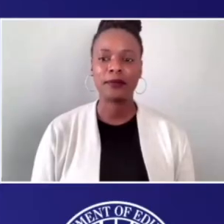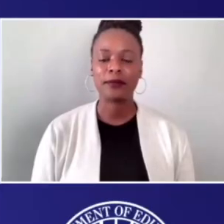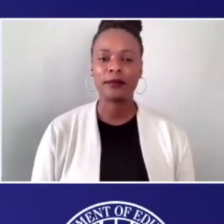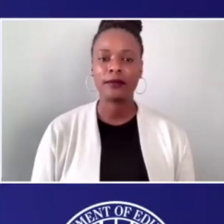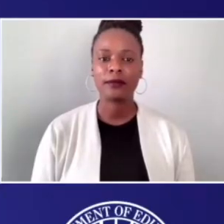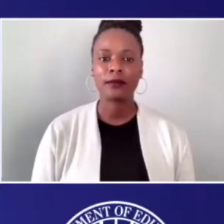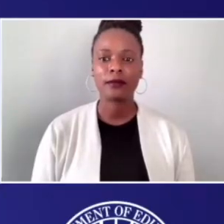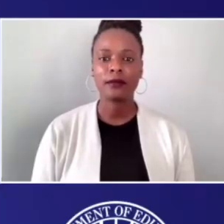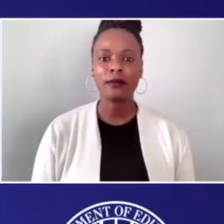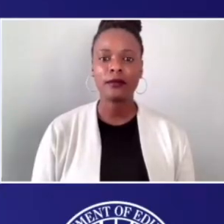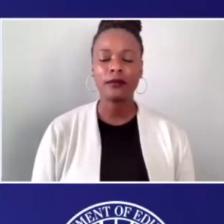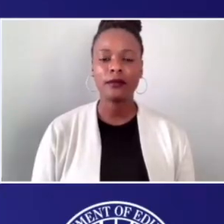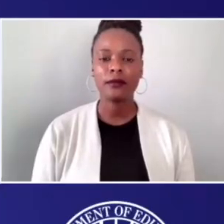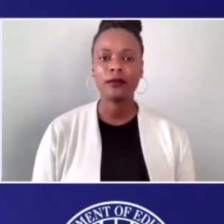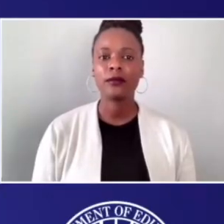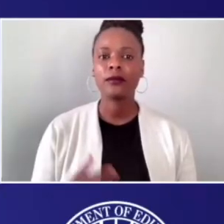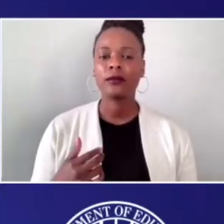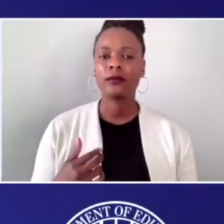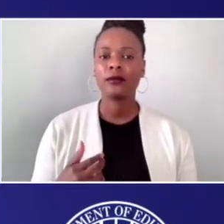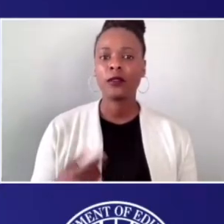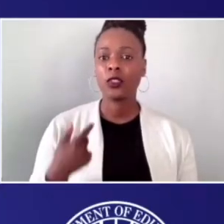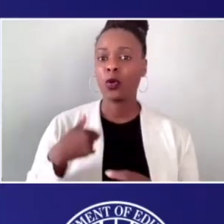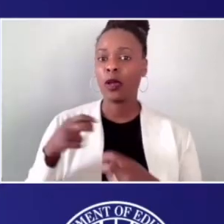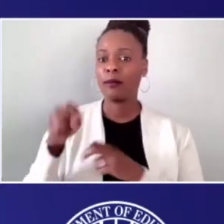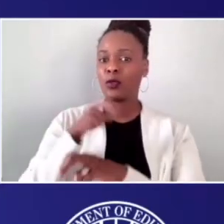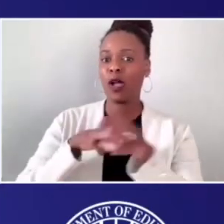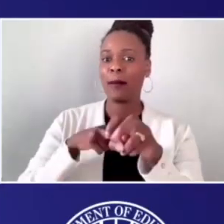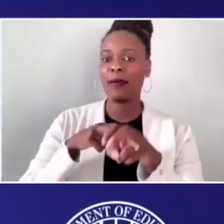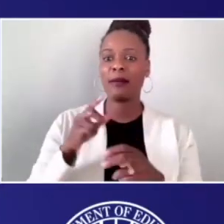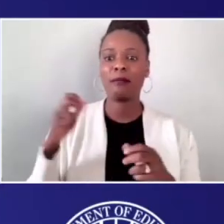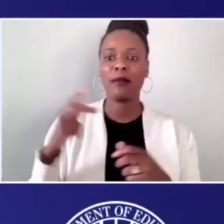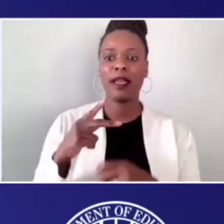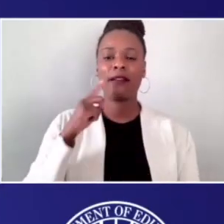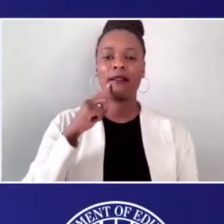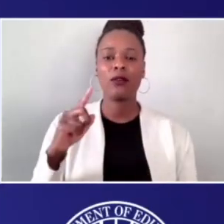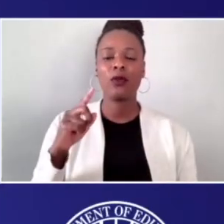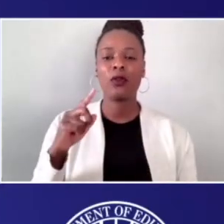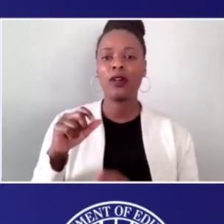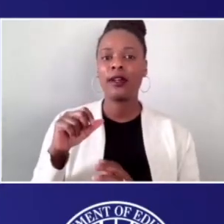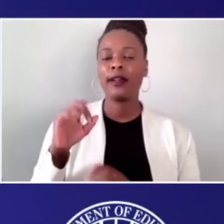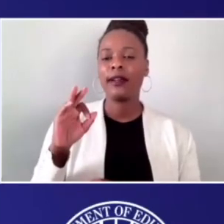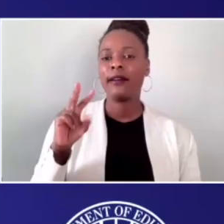Faisal Sulman, swapping out or, I guess, back in for the veteran -- senior veteran military constituency. Thank you.